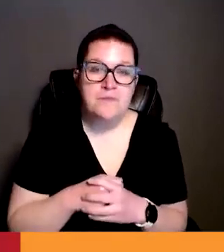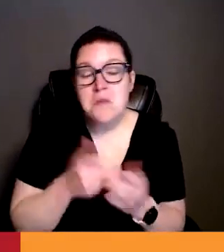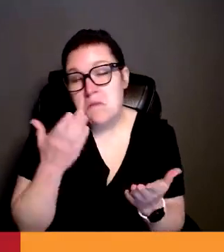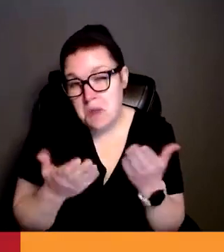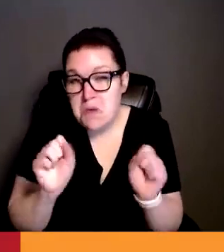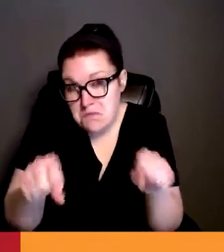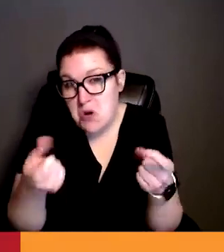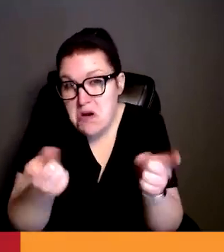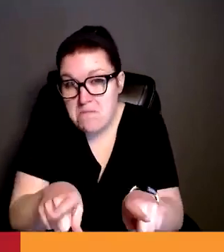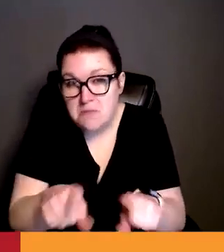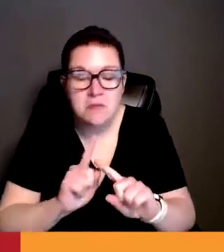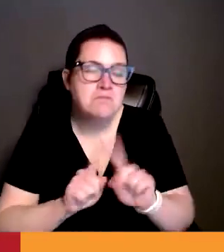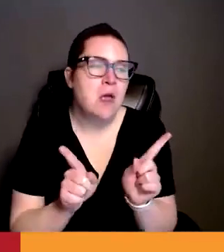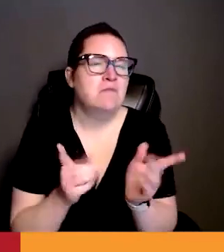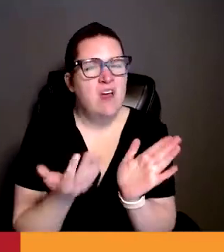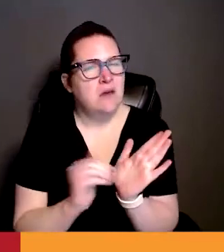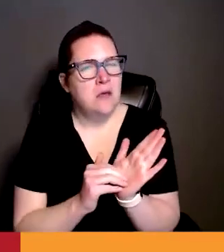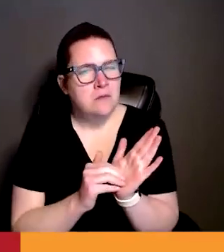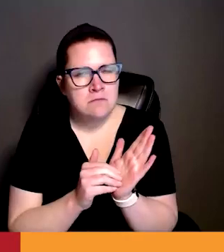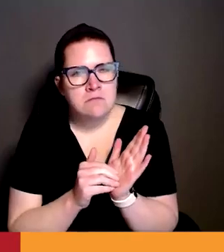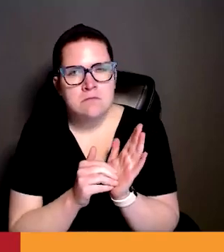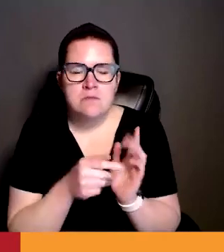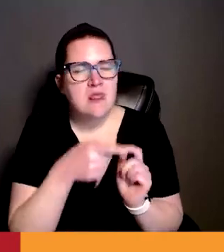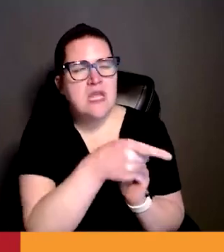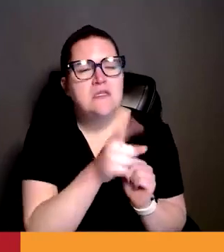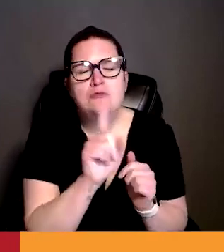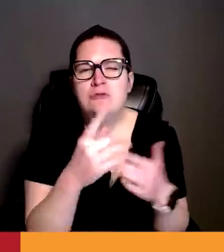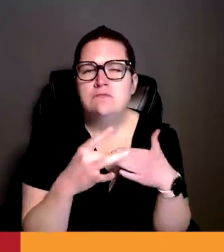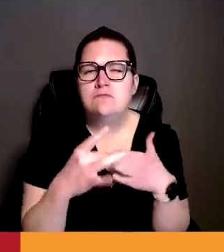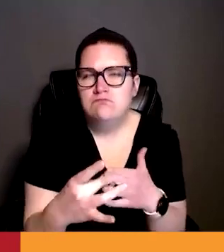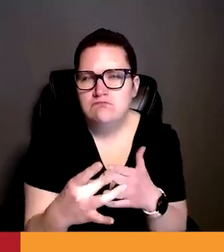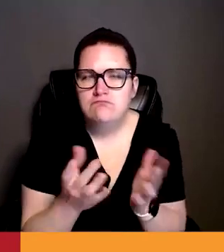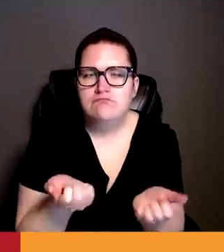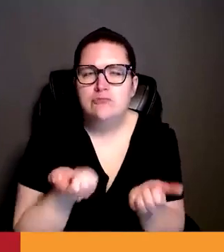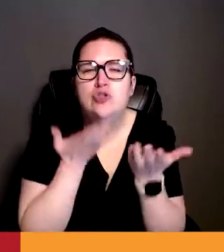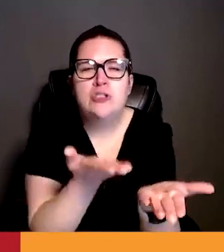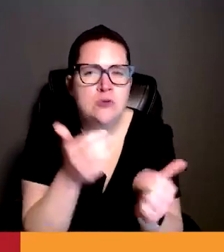But this again, is to guide you in terms of what track to submit to.